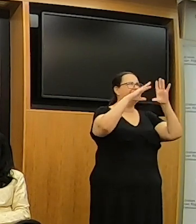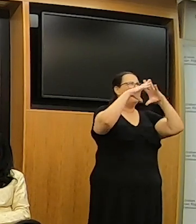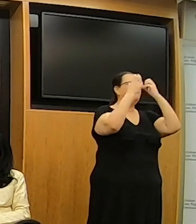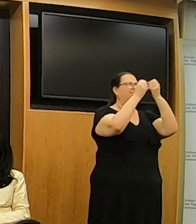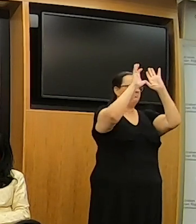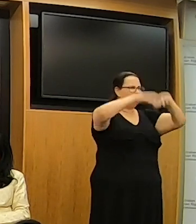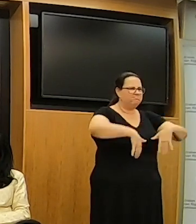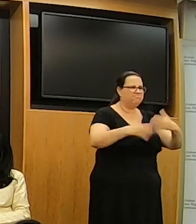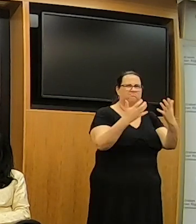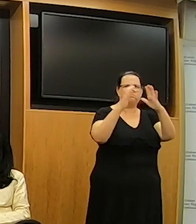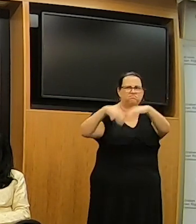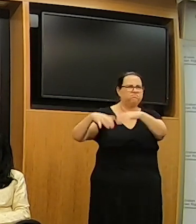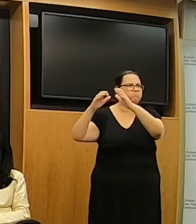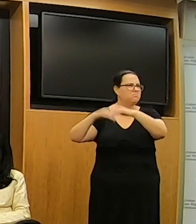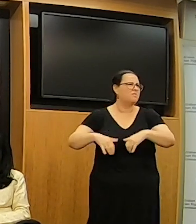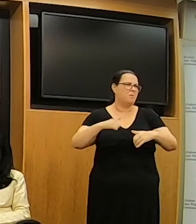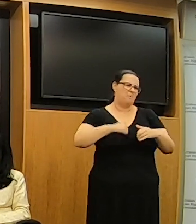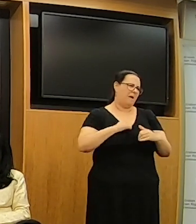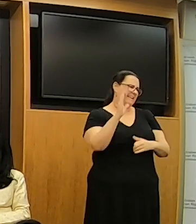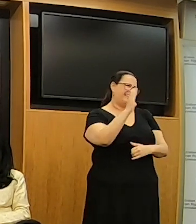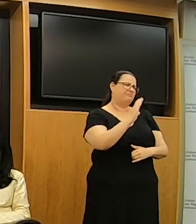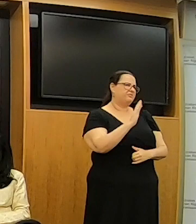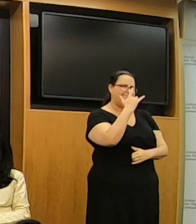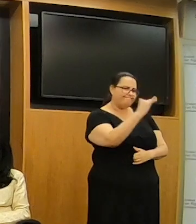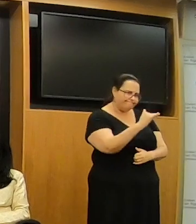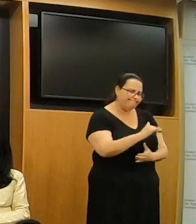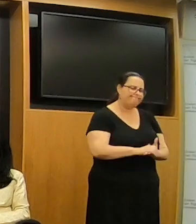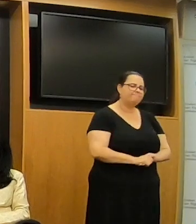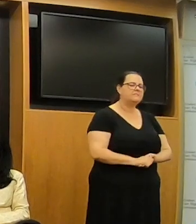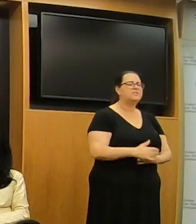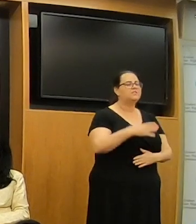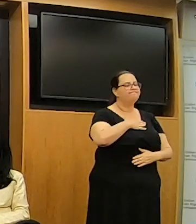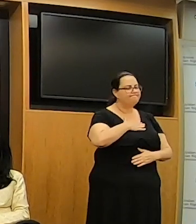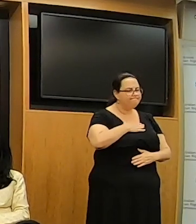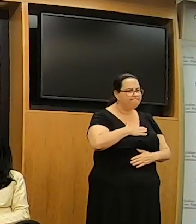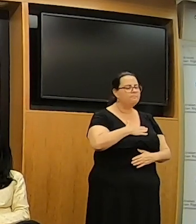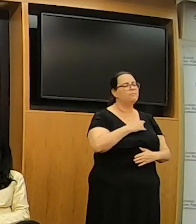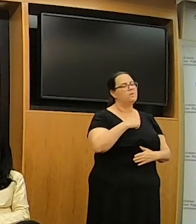And, I think, so I was forced to teach myself everything.